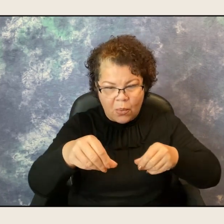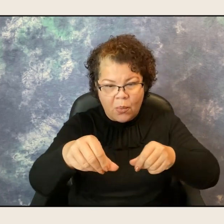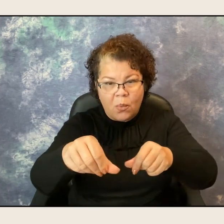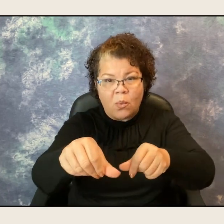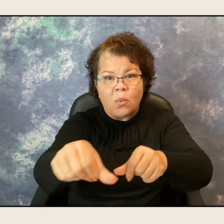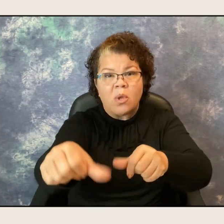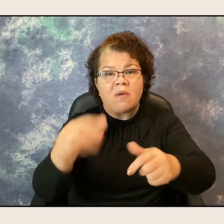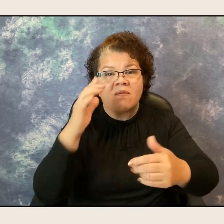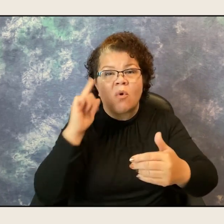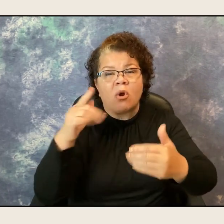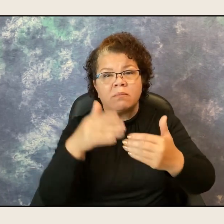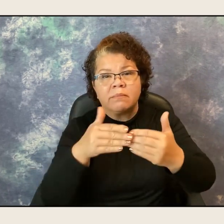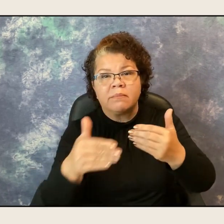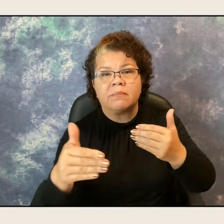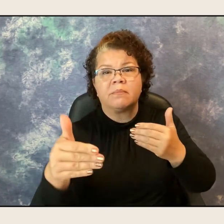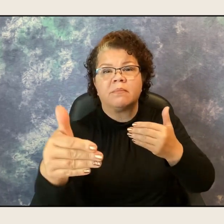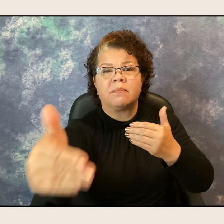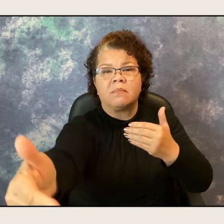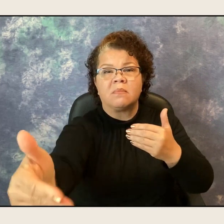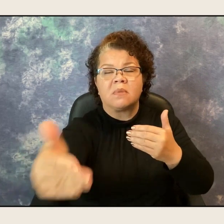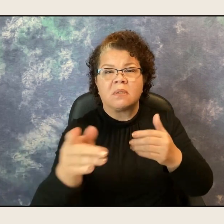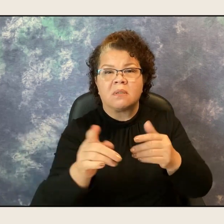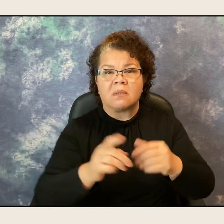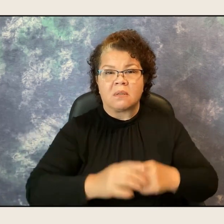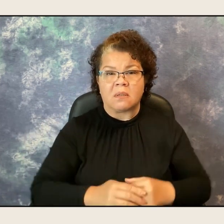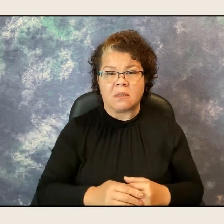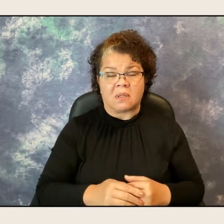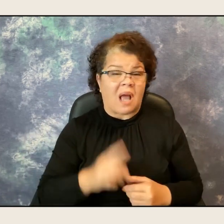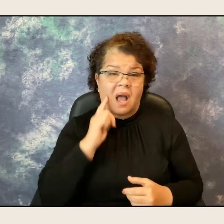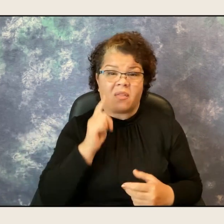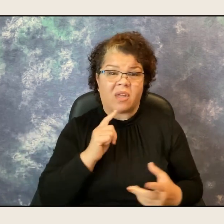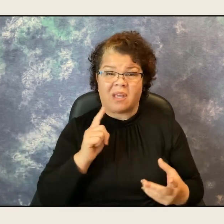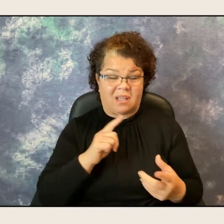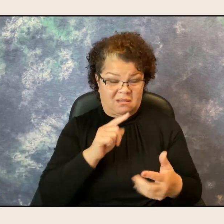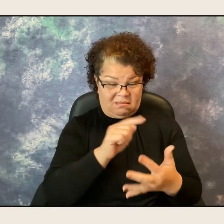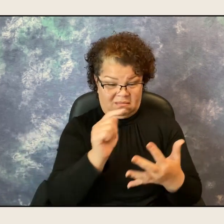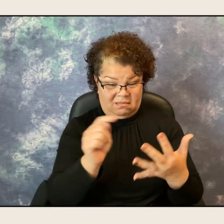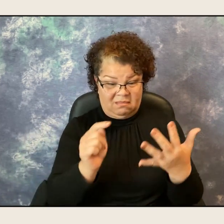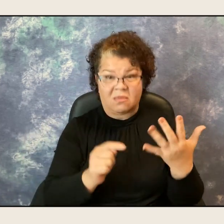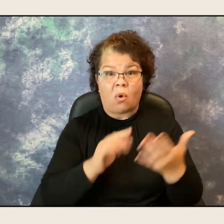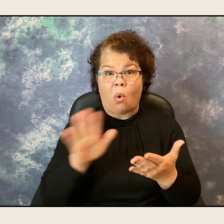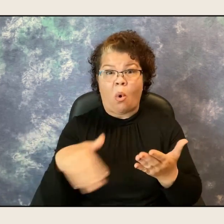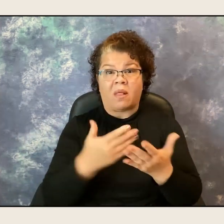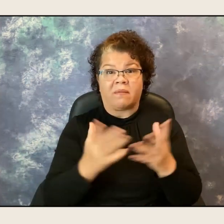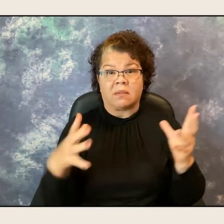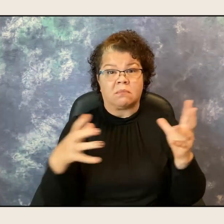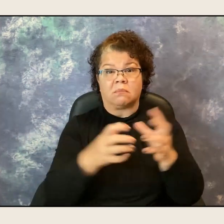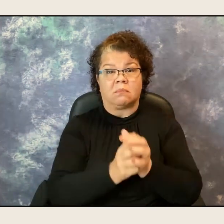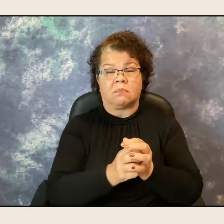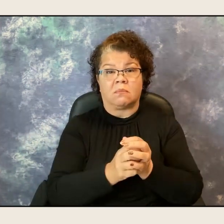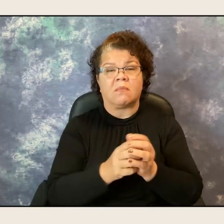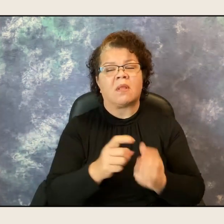And I think that it's all those things. So I like it also that you mentioned that poem,